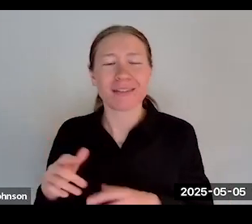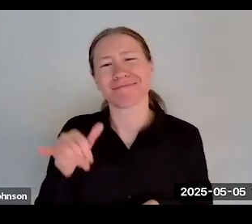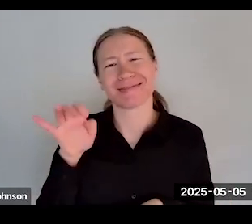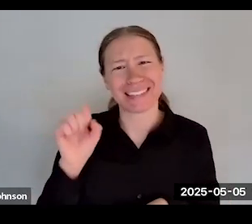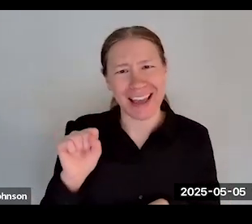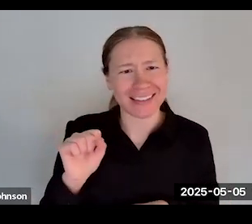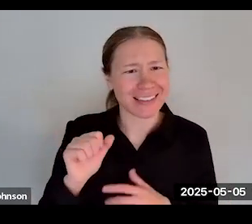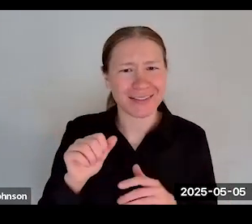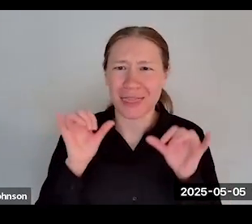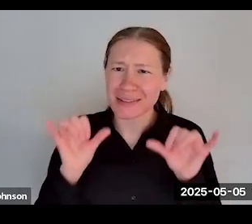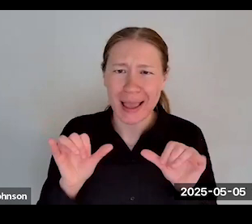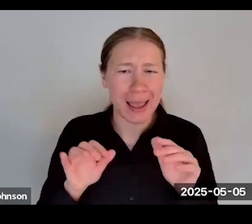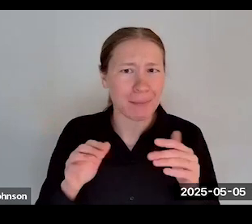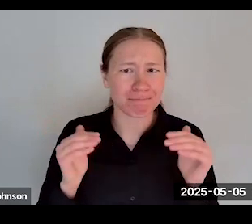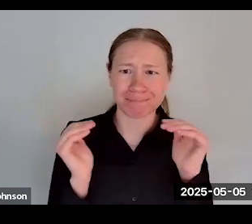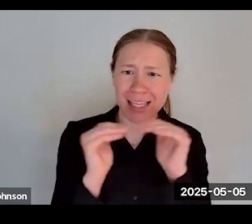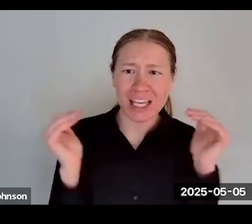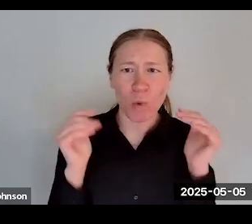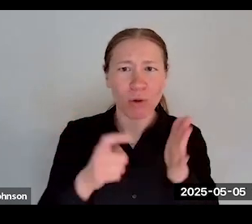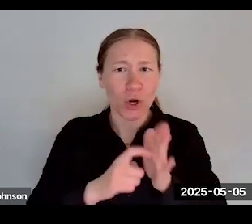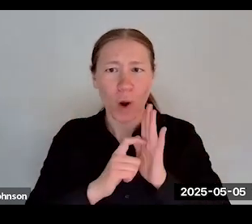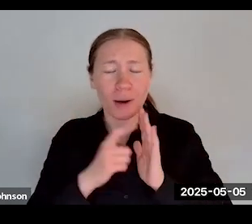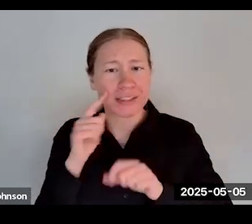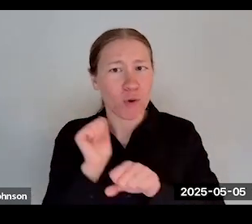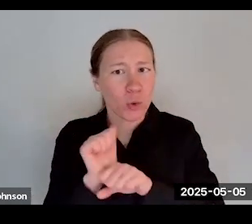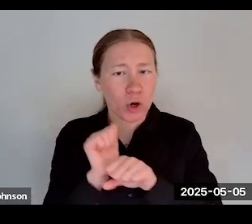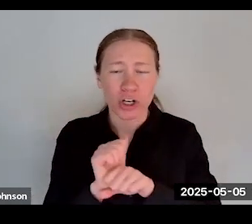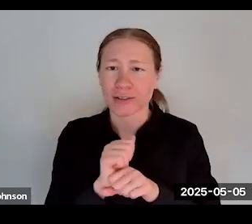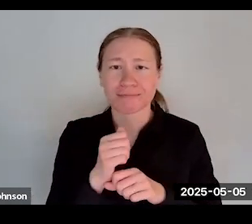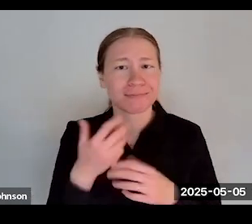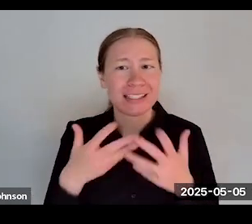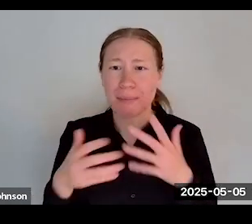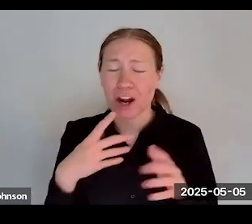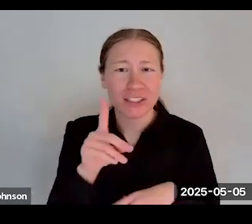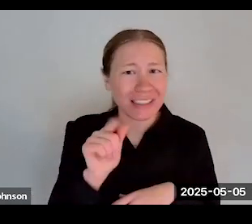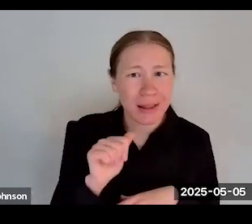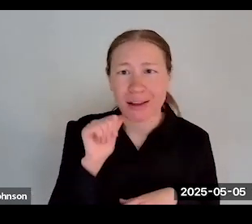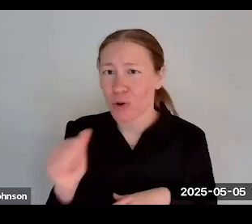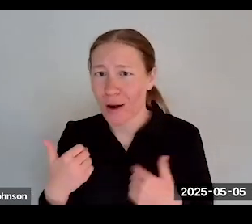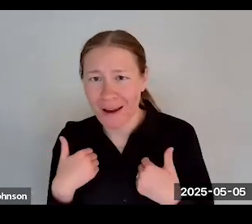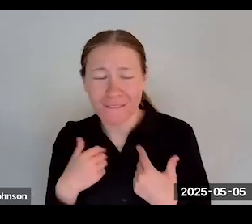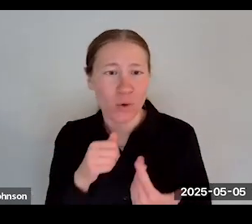as any non-disabled coworker who's in the same job. However, accommodations may be necessary